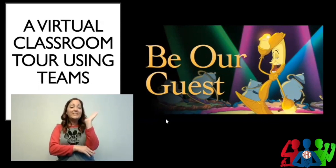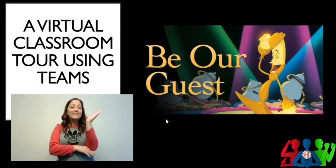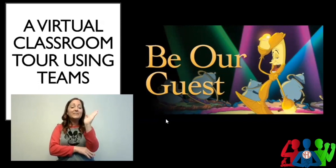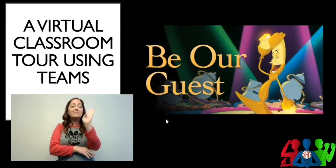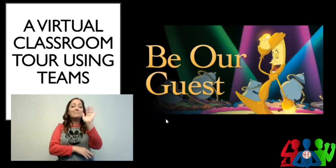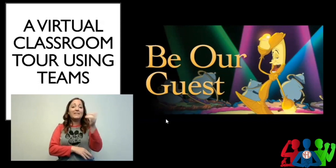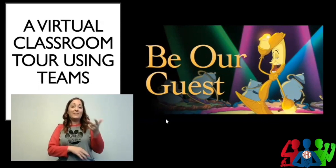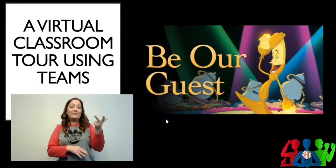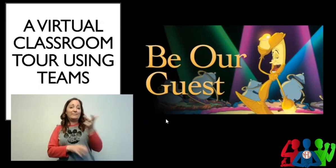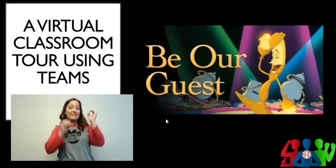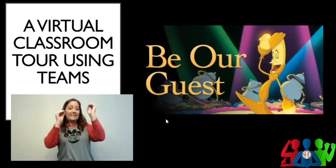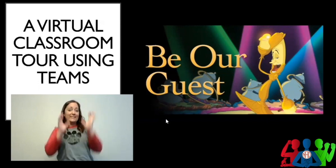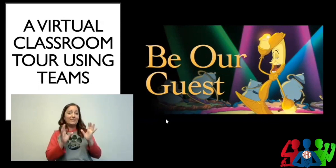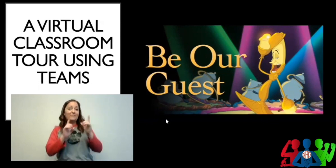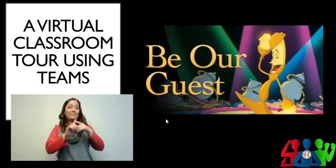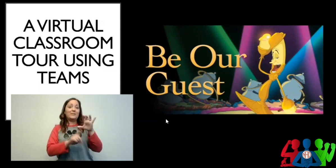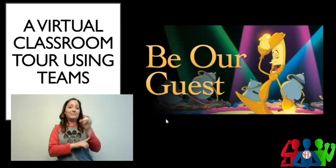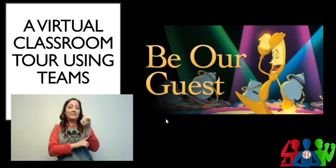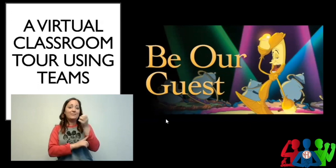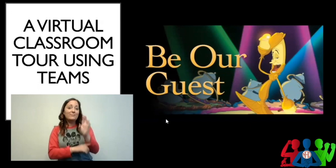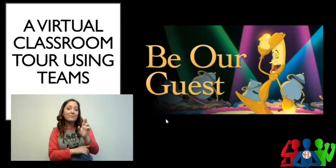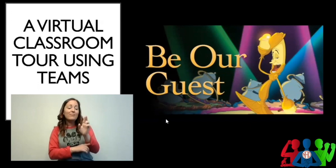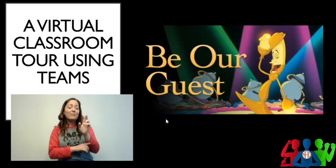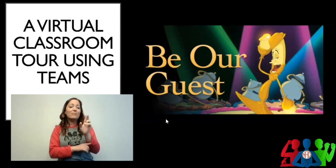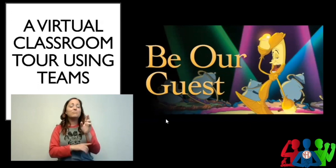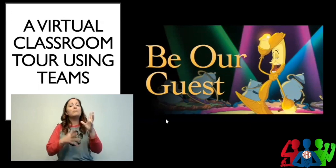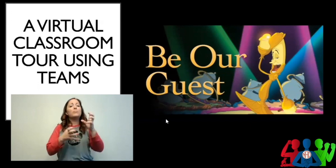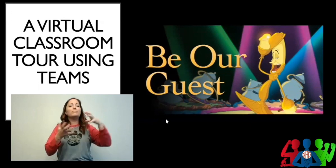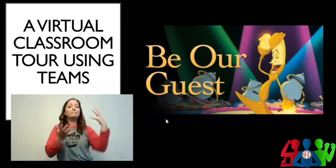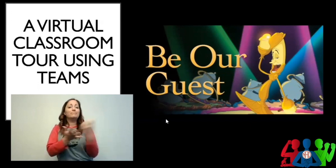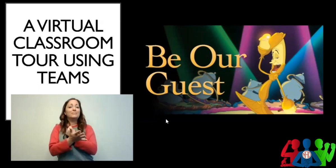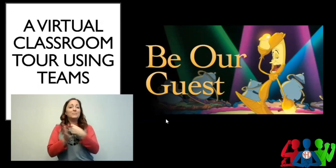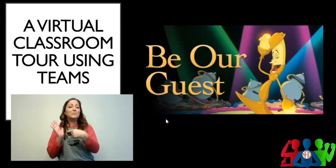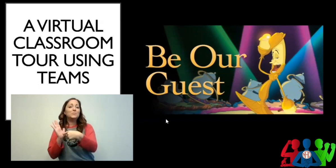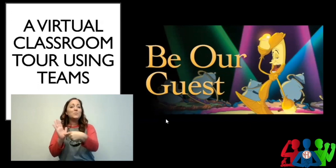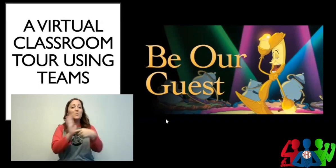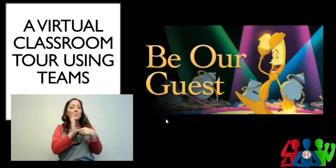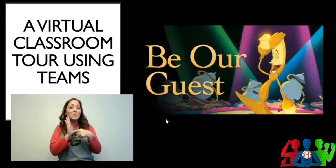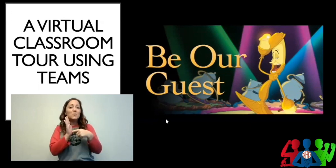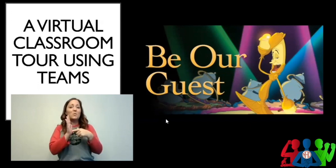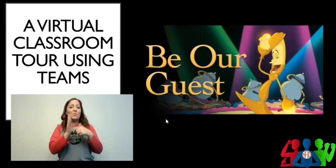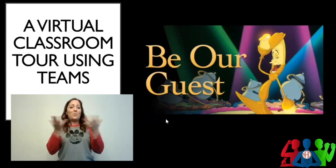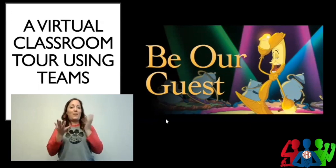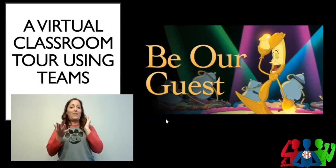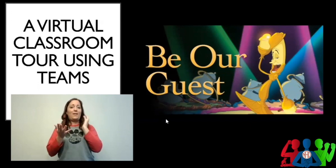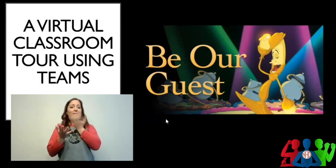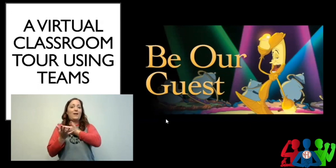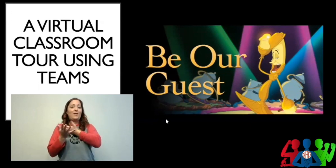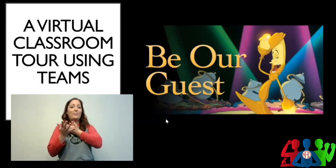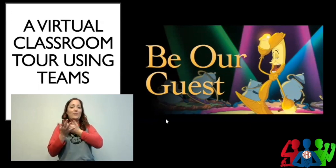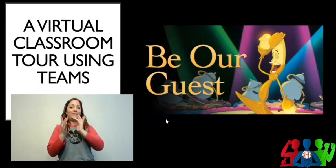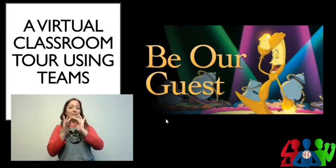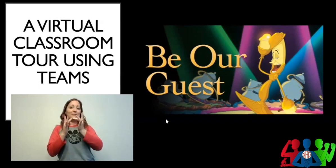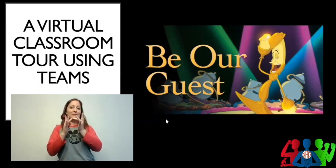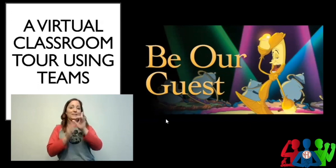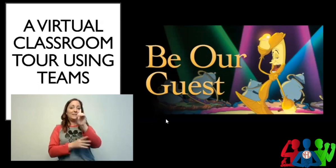This presentation is by three teachers from the California School for the Deaf, Riverside,